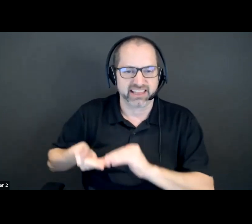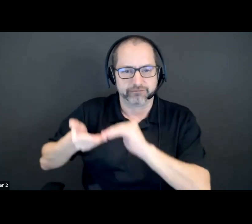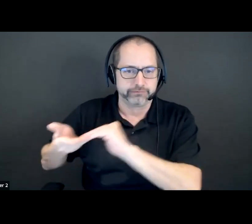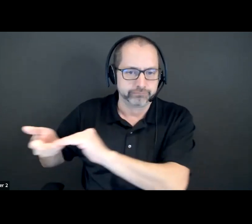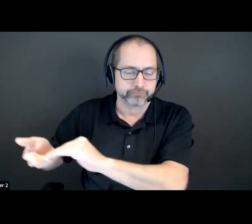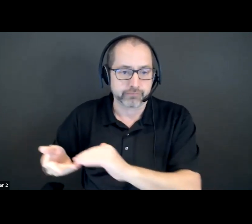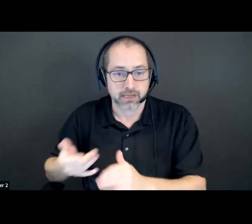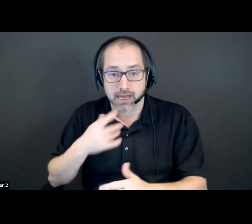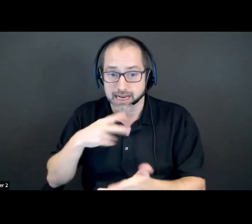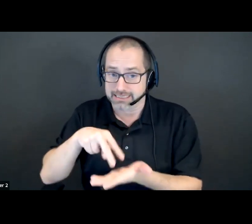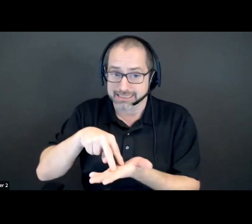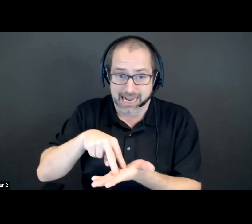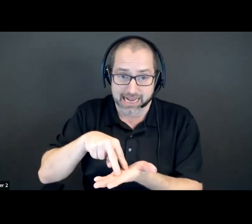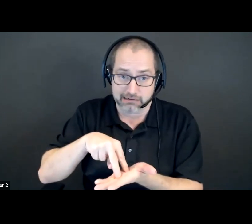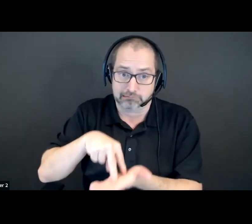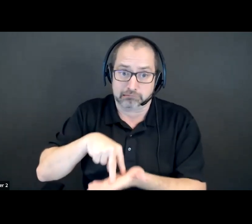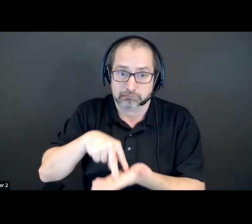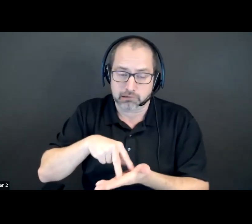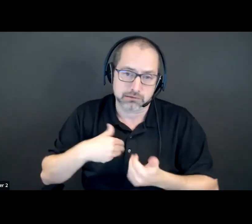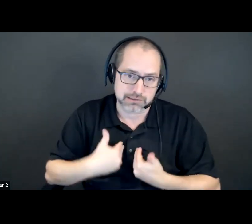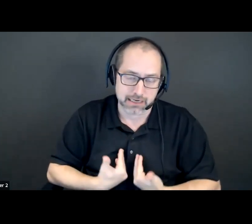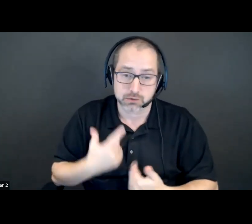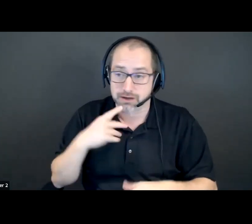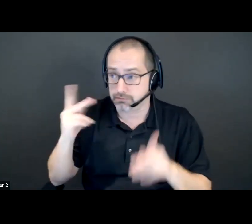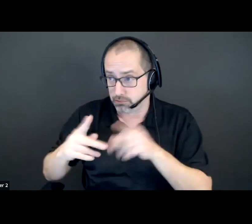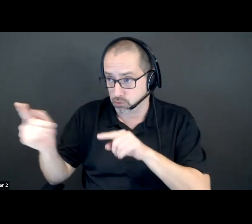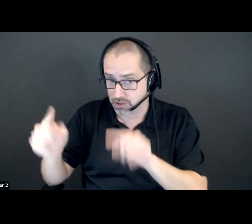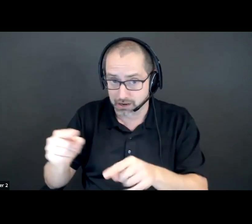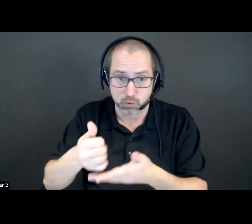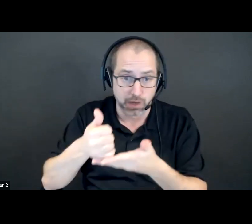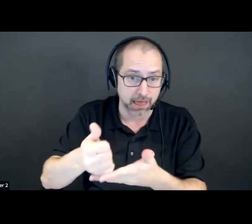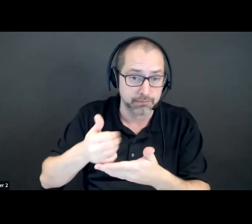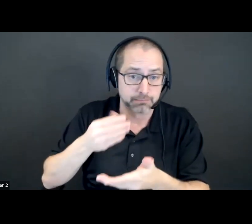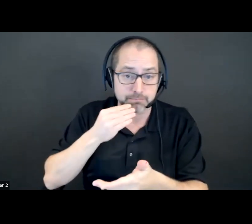so I have helpers come for household chores and meal preparation. I've gone from spending 90%